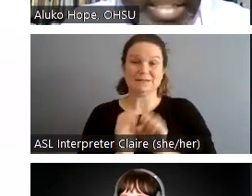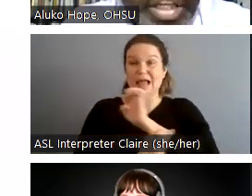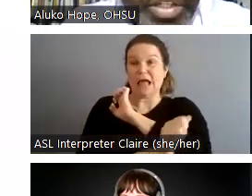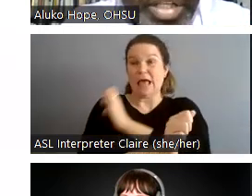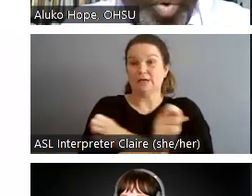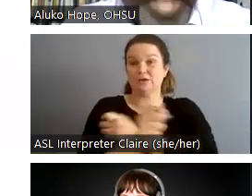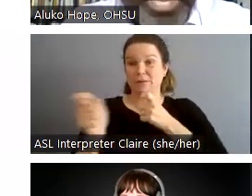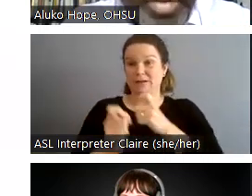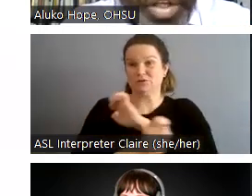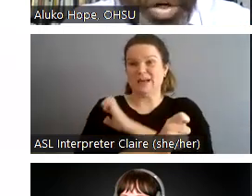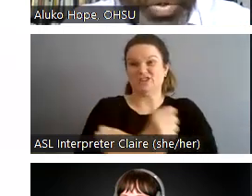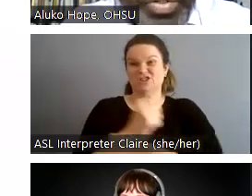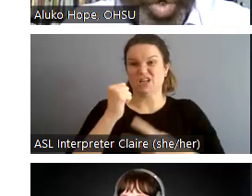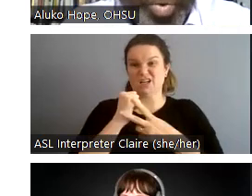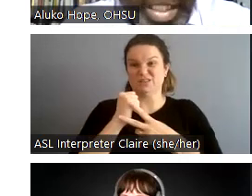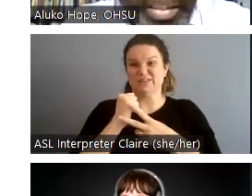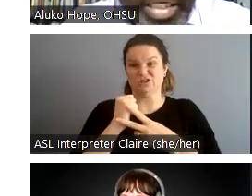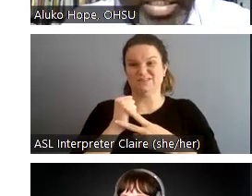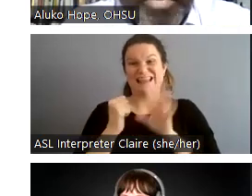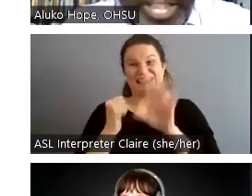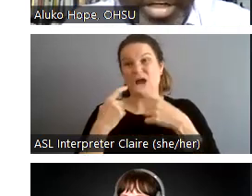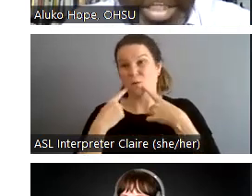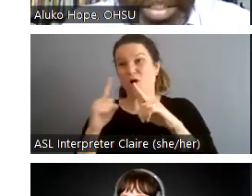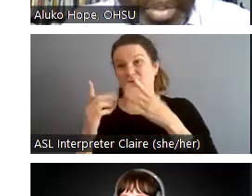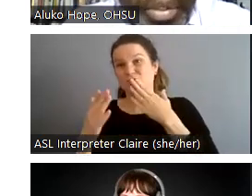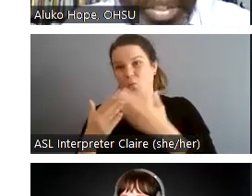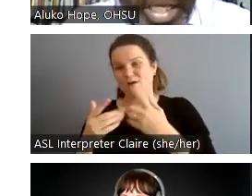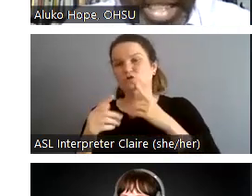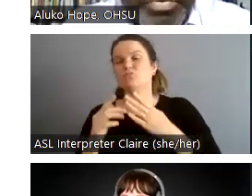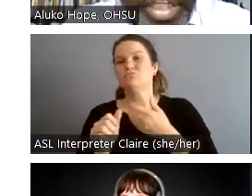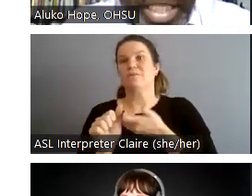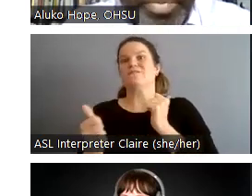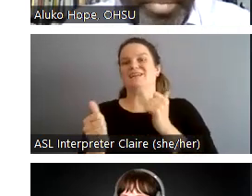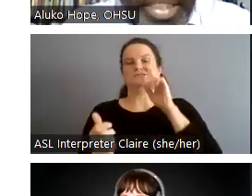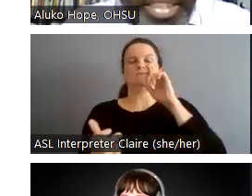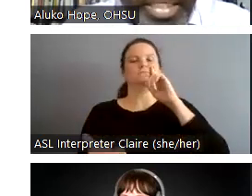conservation is the one thing that we know to work well to prevent the crashes